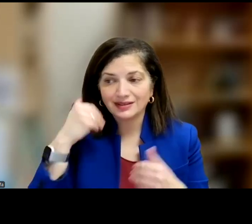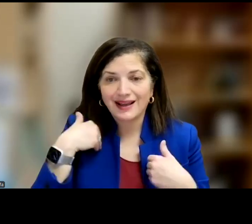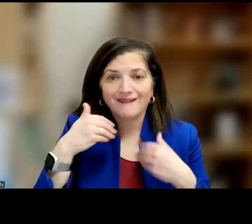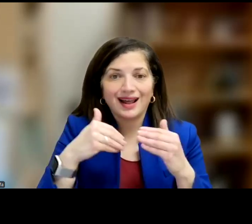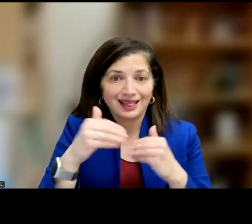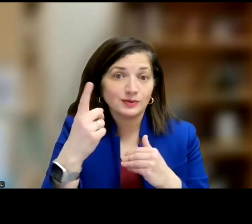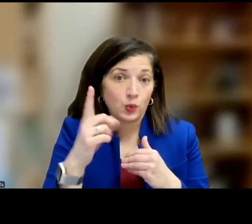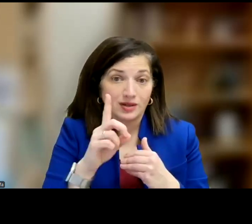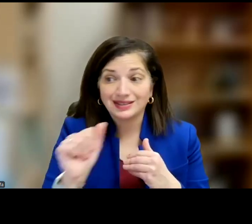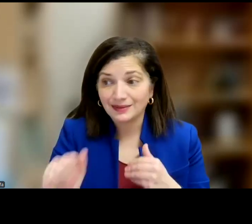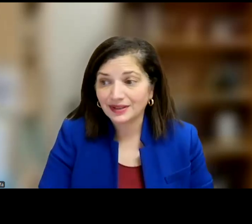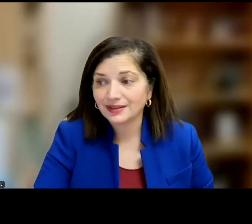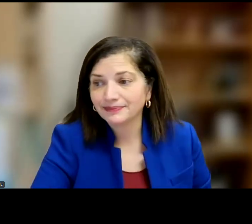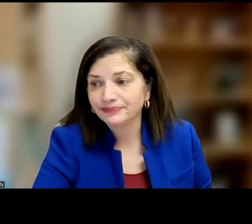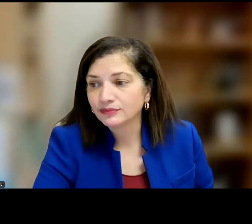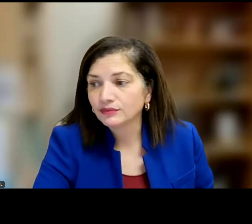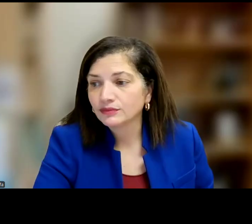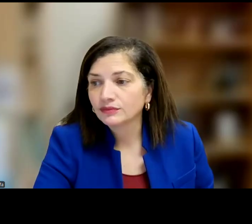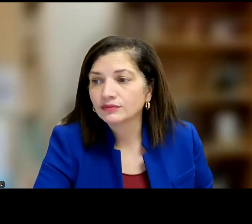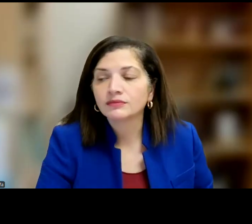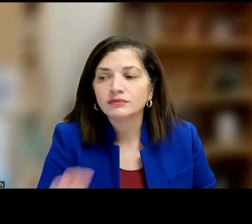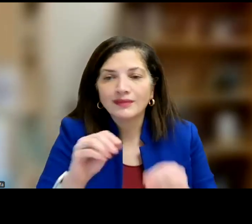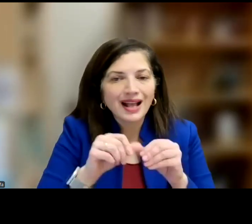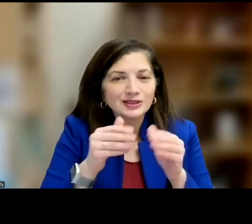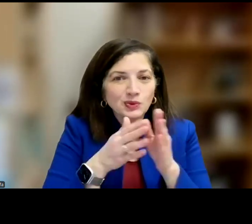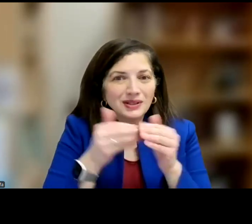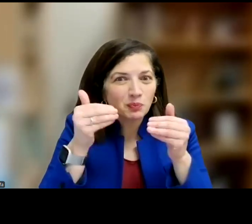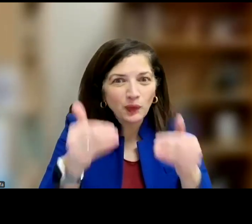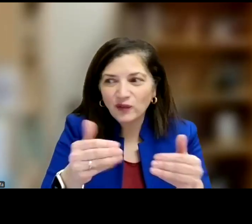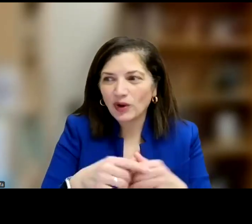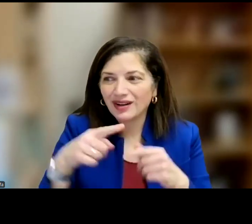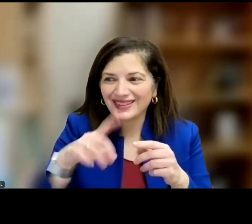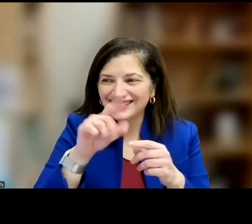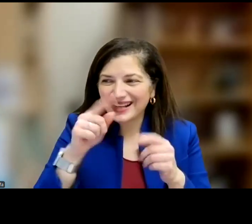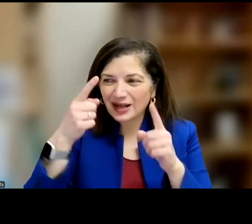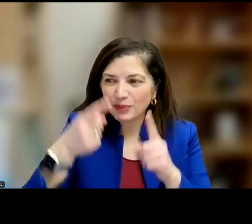13:06:20 40% of adults have at 13:06:22 least one disability. As we